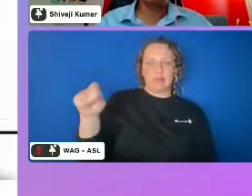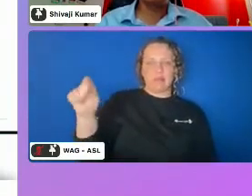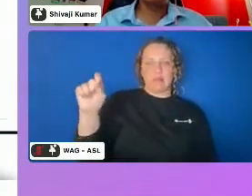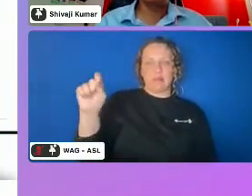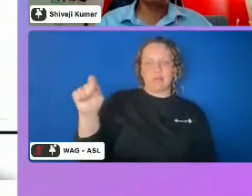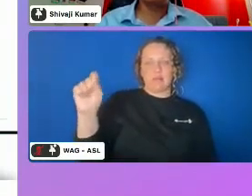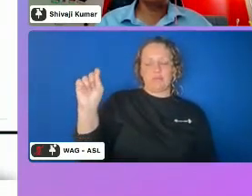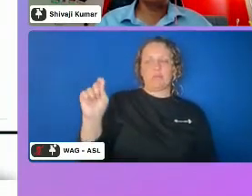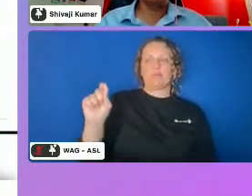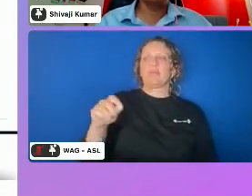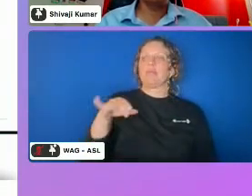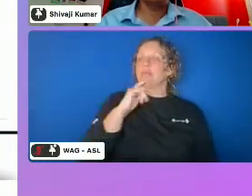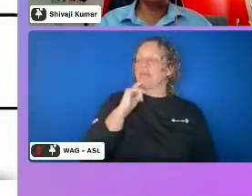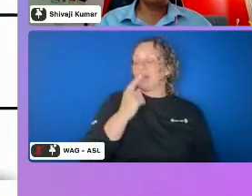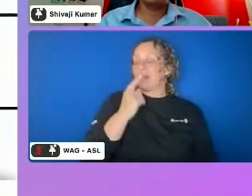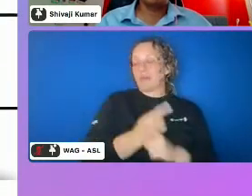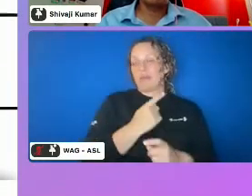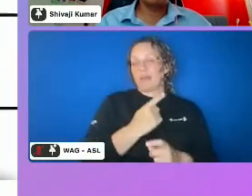of what language is being conveyed there.